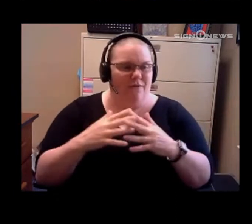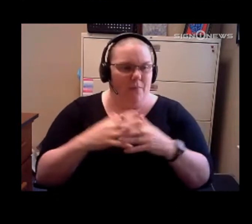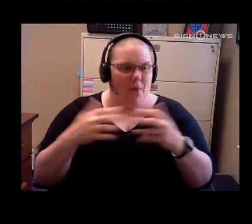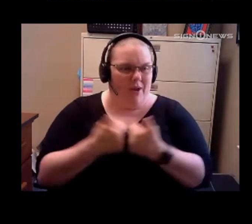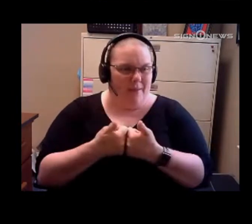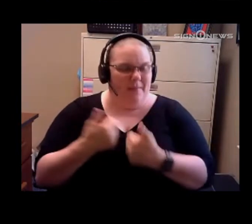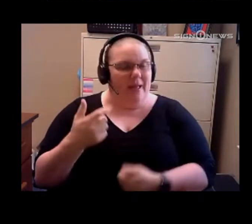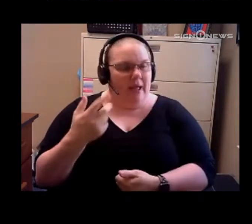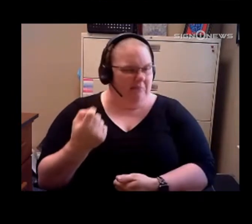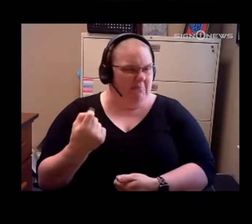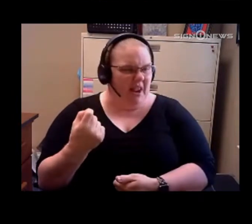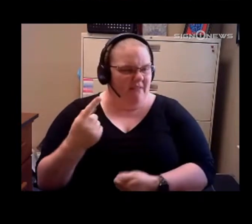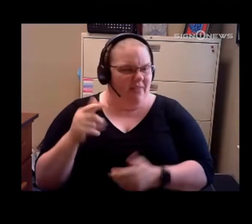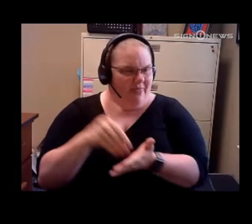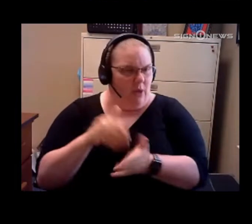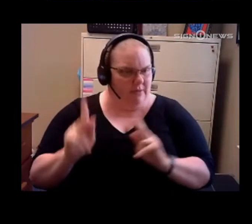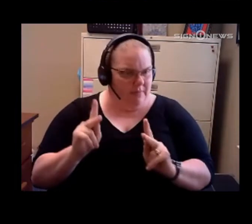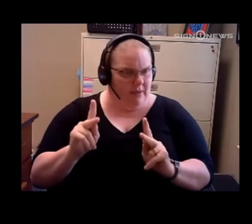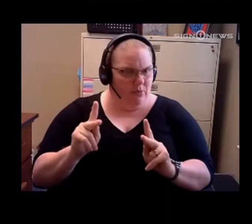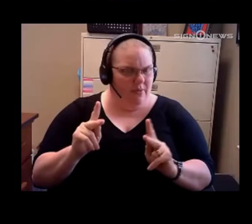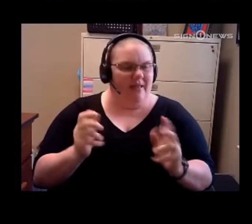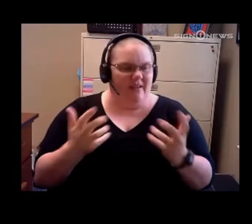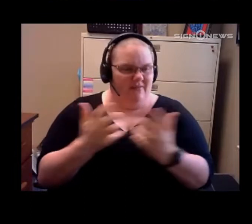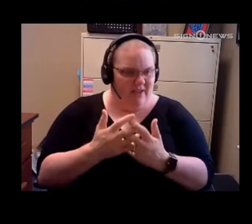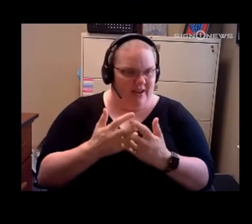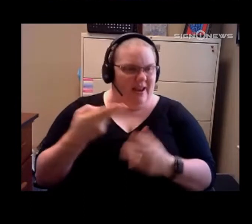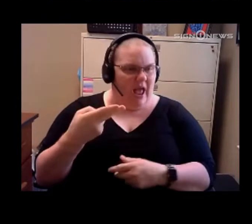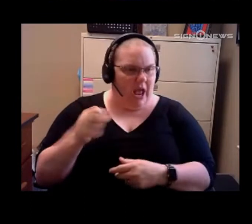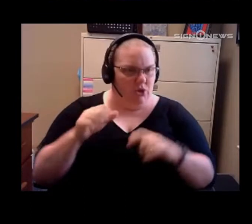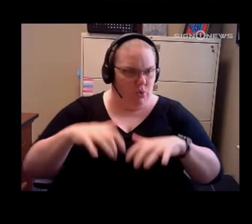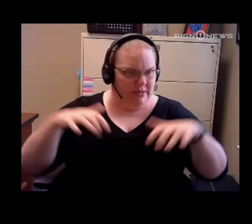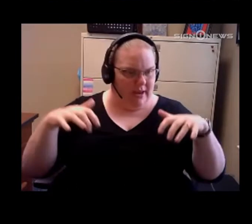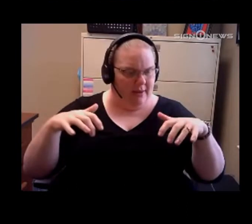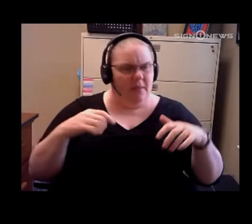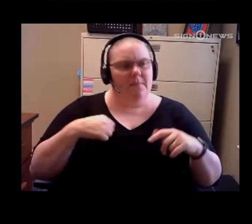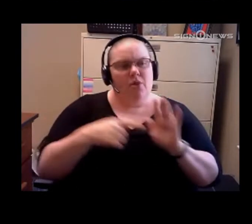000 people um in the High School stadium well the reason that I'm showing you these numbers